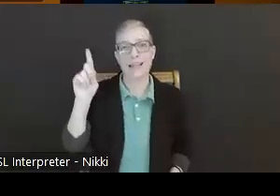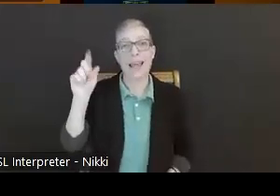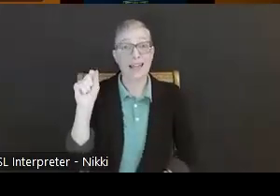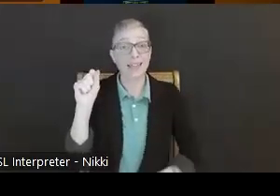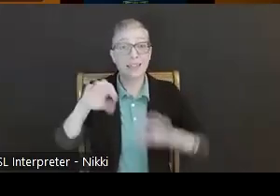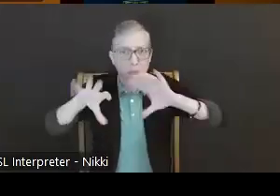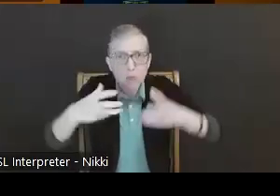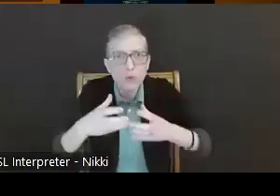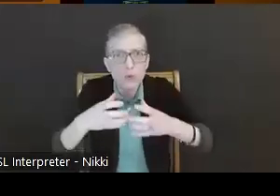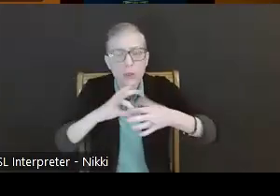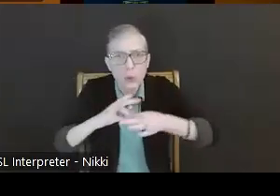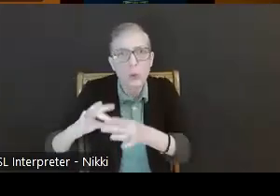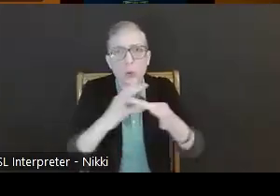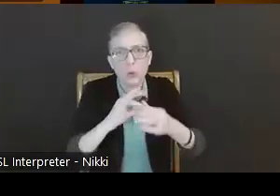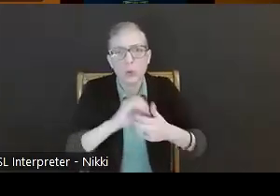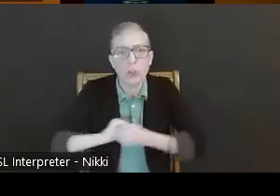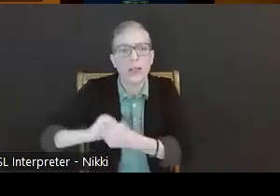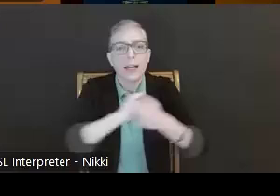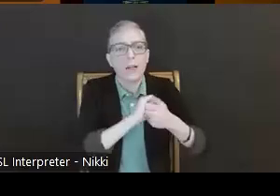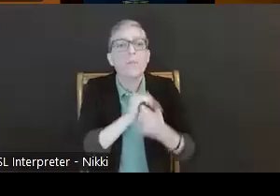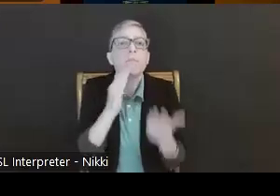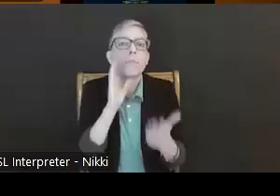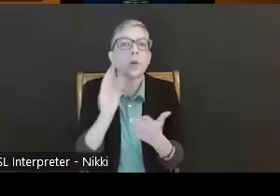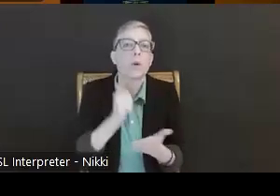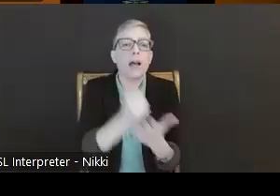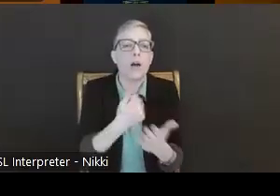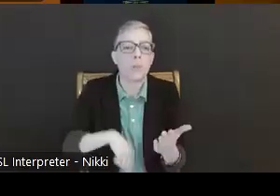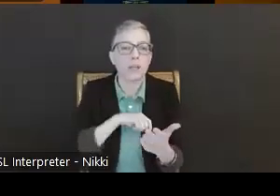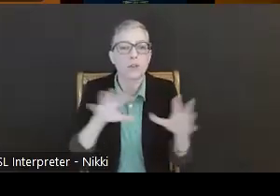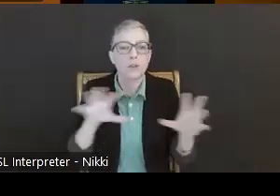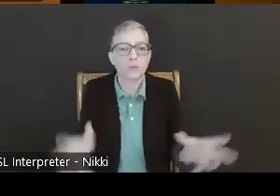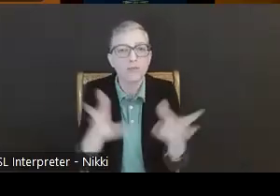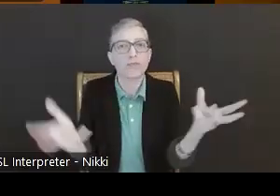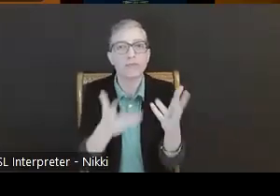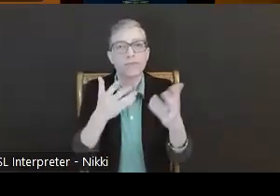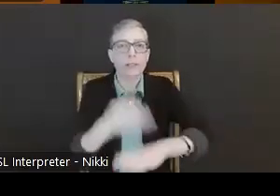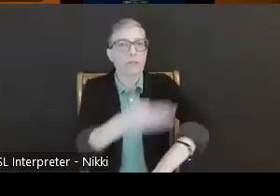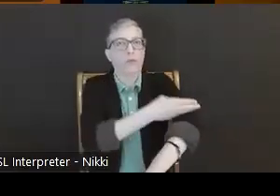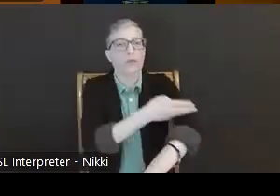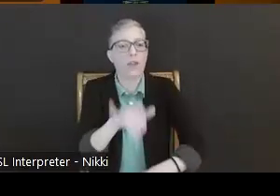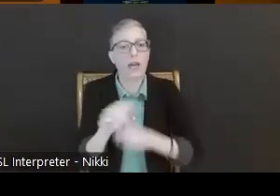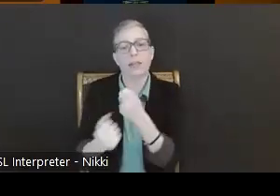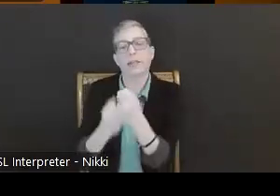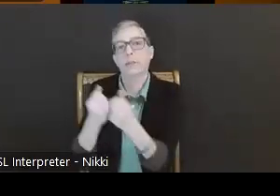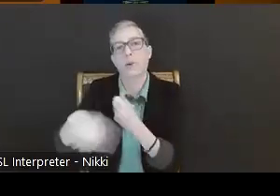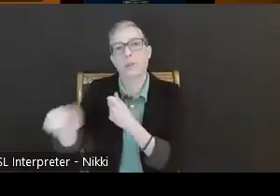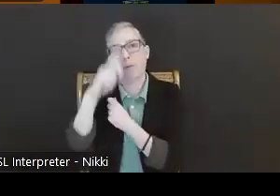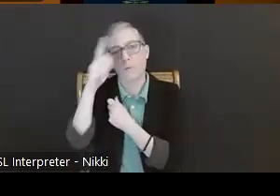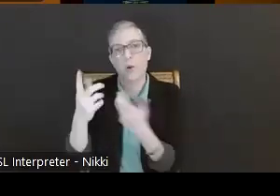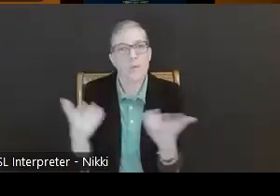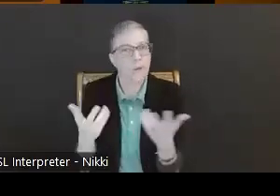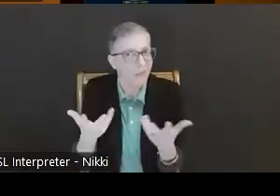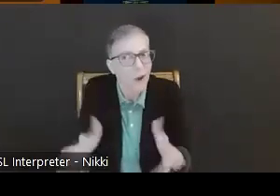of foster that unit and and help them and support them um for what they already are doing together